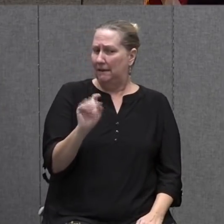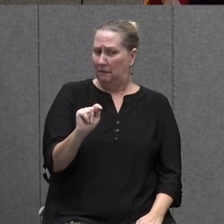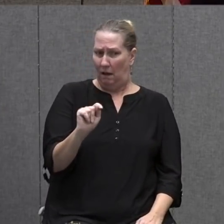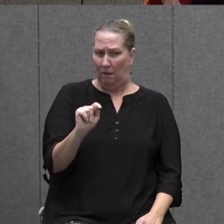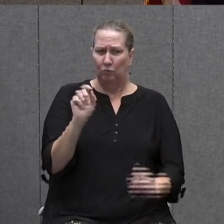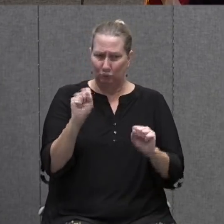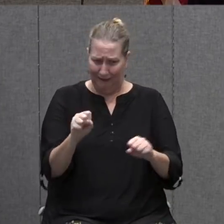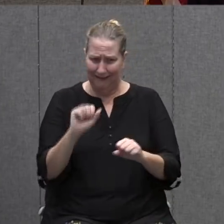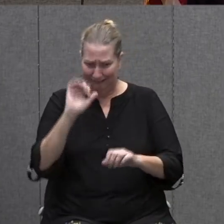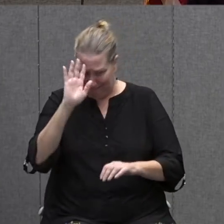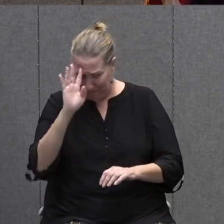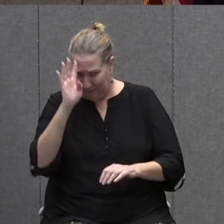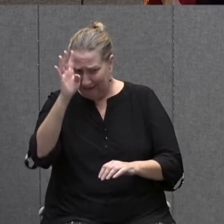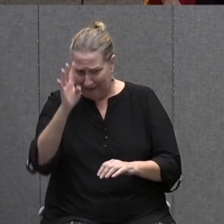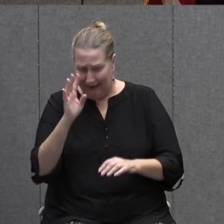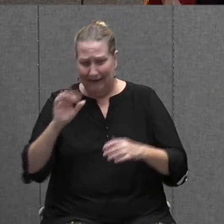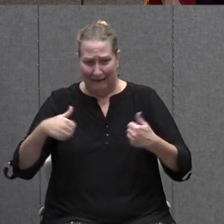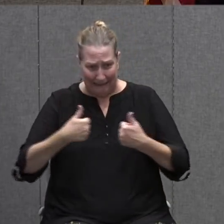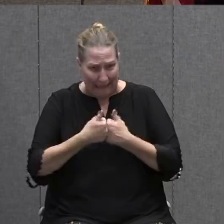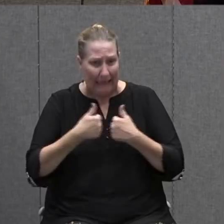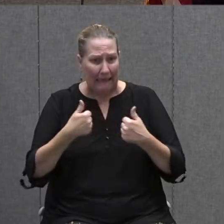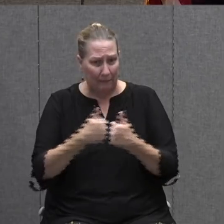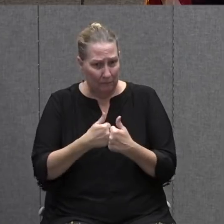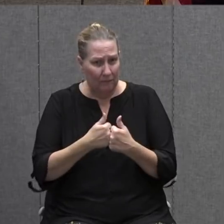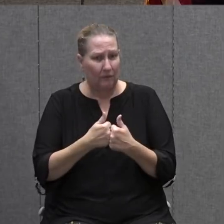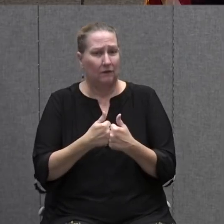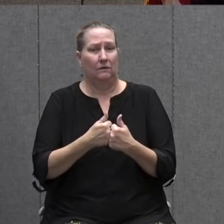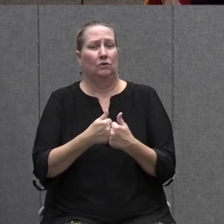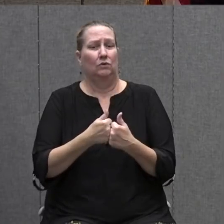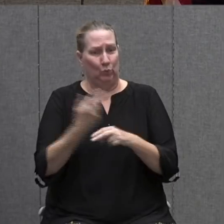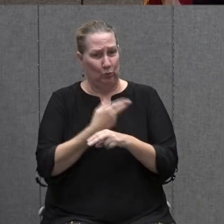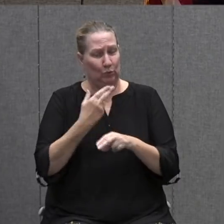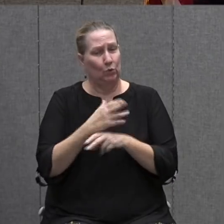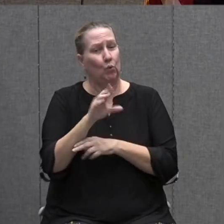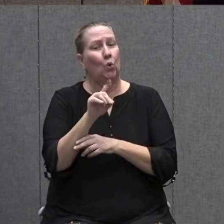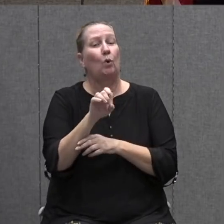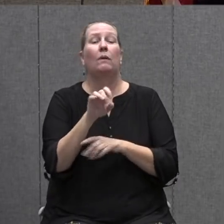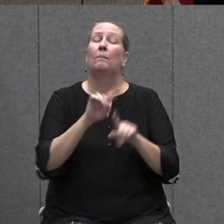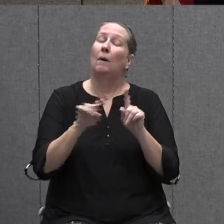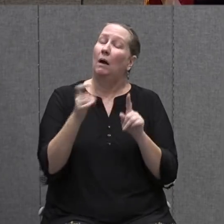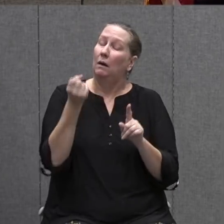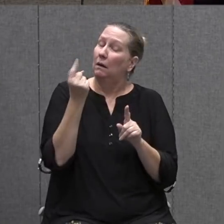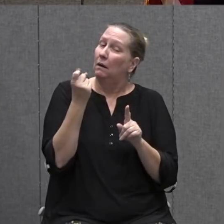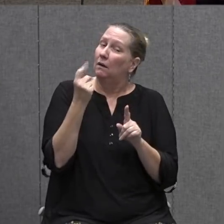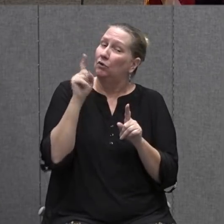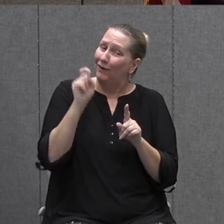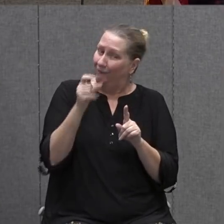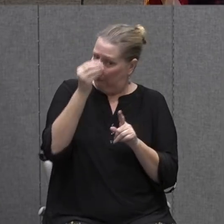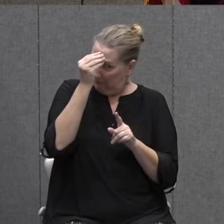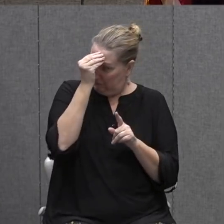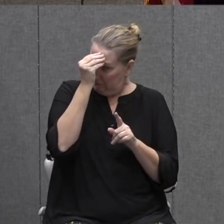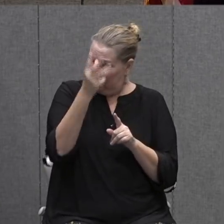And so you want to make sure that you're sharing your key and the key is what language we understand,